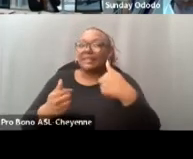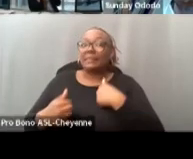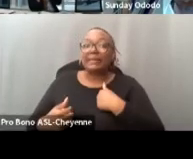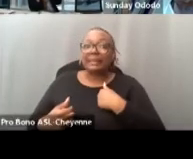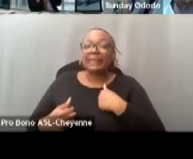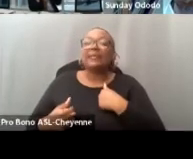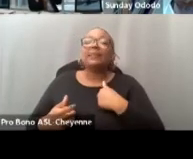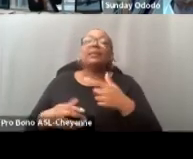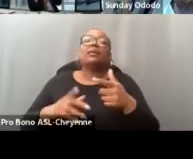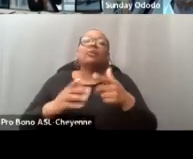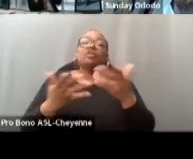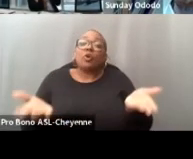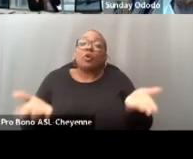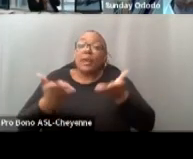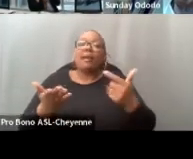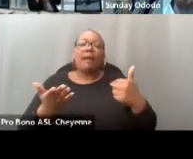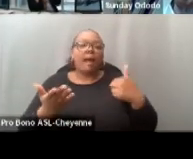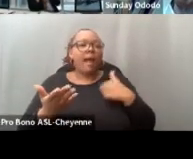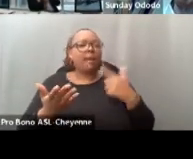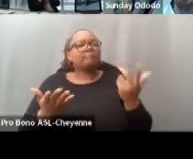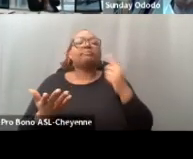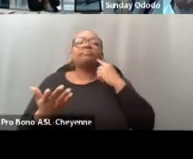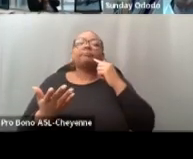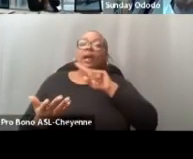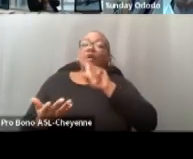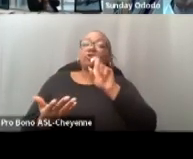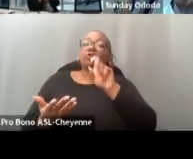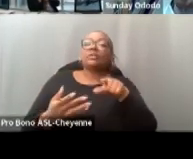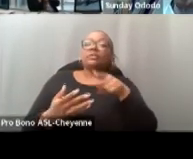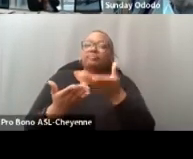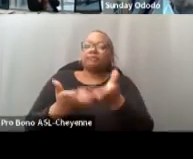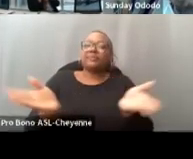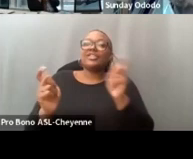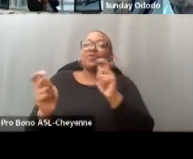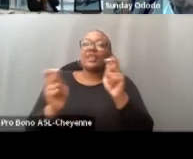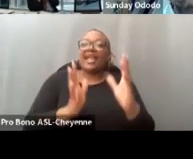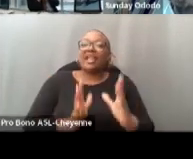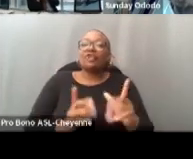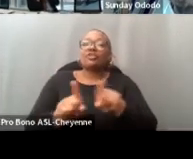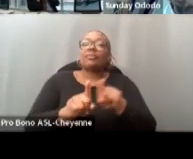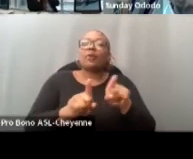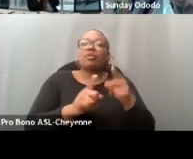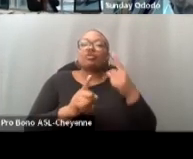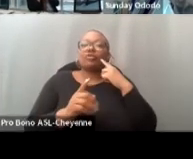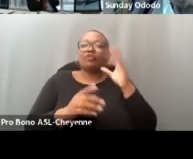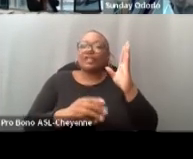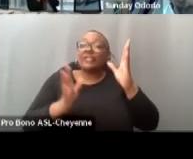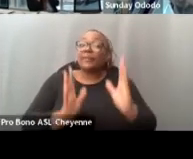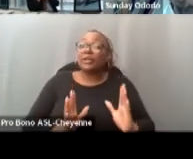So here, I guess my question to the editors here, but also to the speakers, what are some